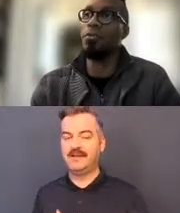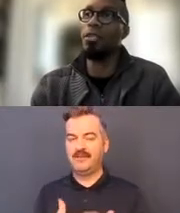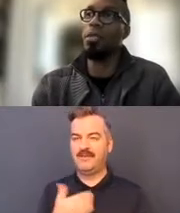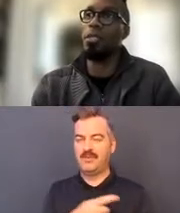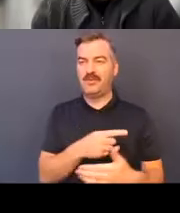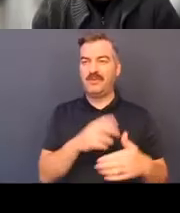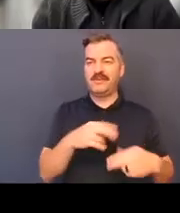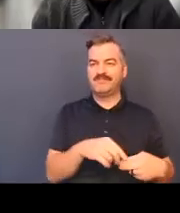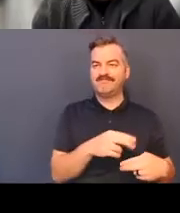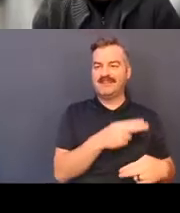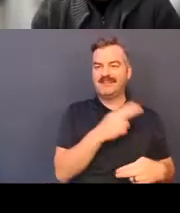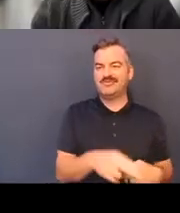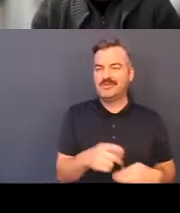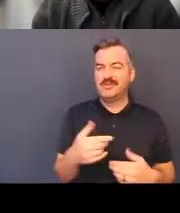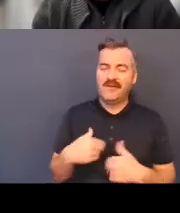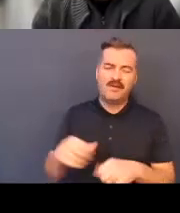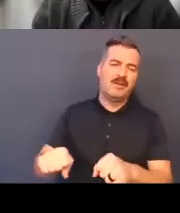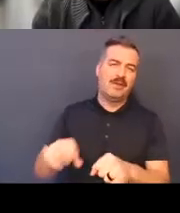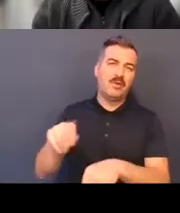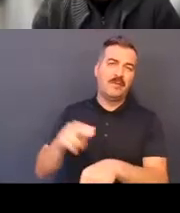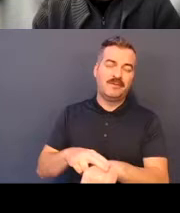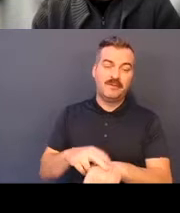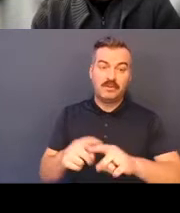of ability and normalcy. 15:32:09 The requirement that we inherit the